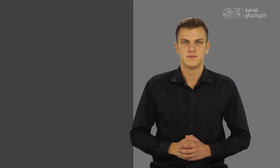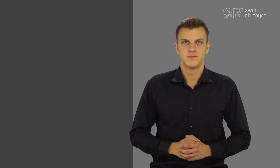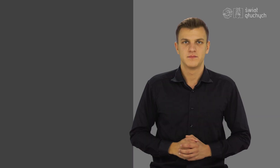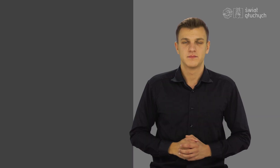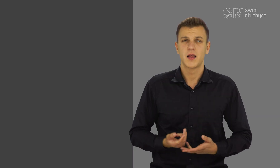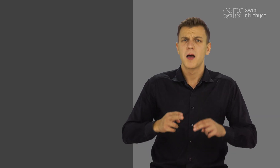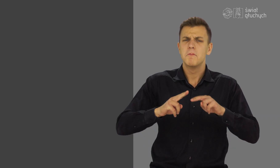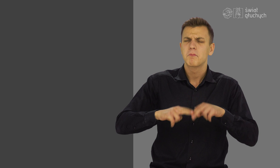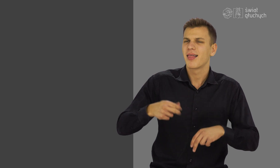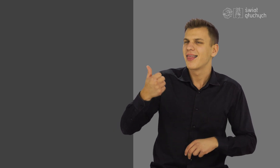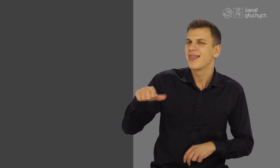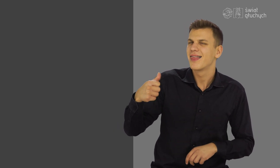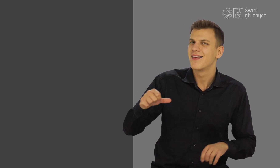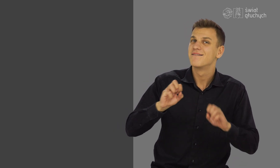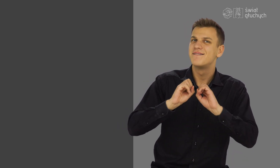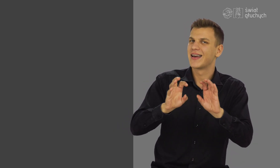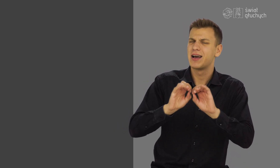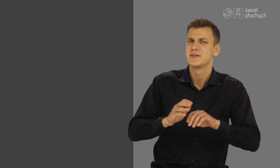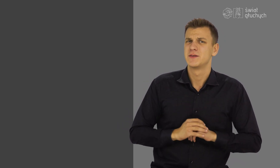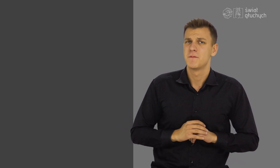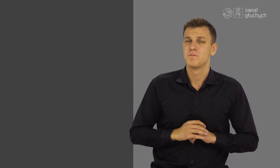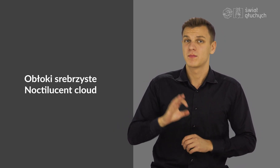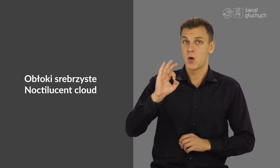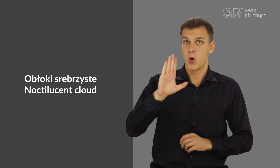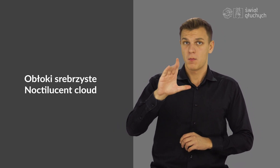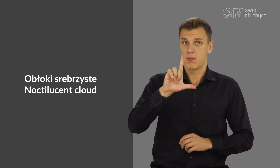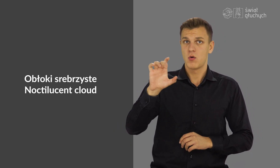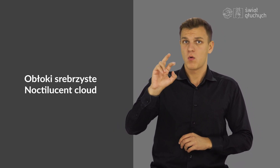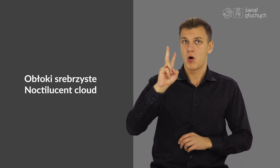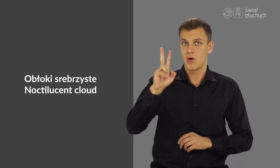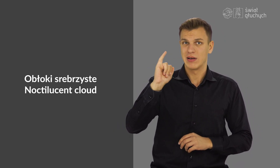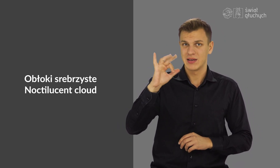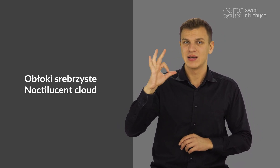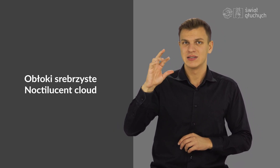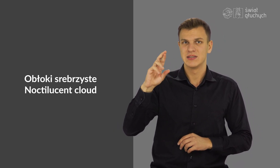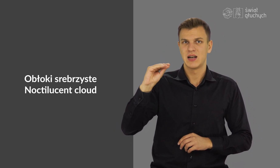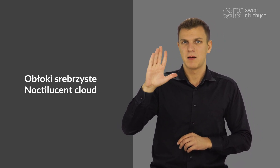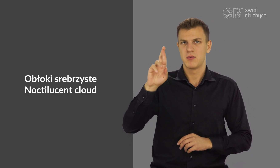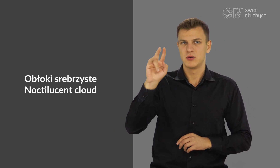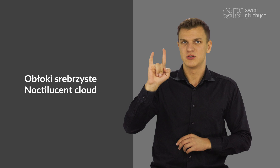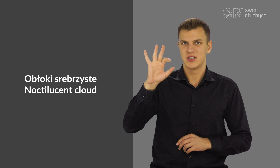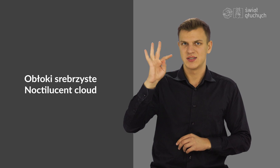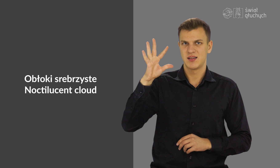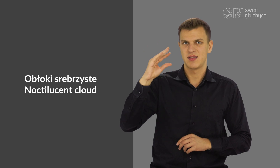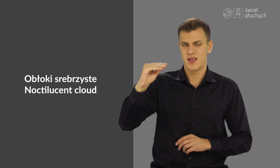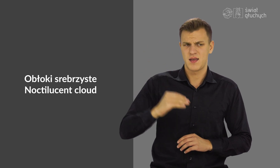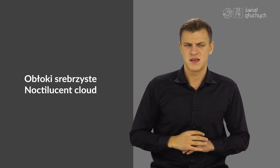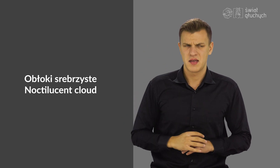We are still left with an explanation, what are silver clouds?